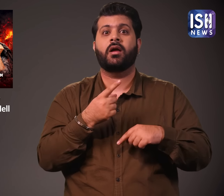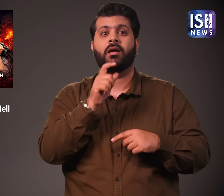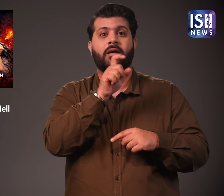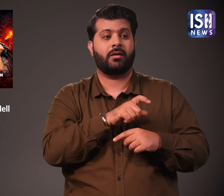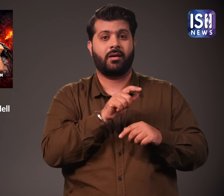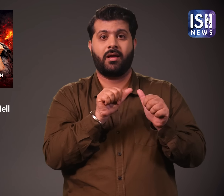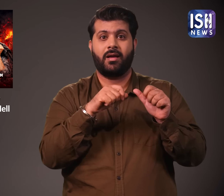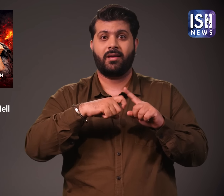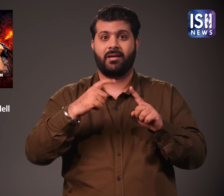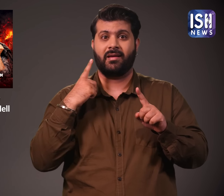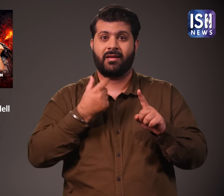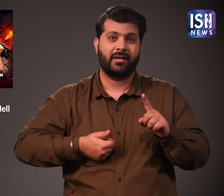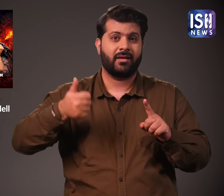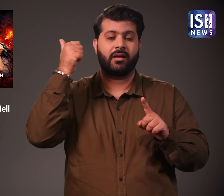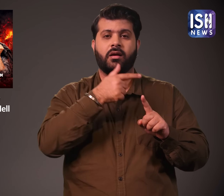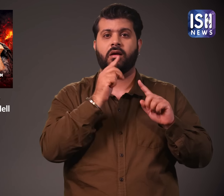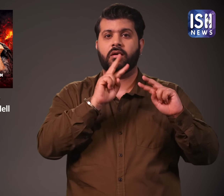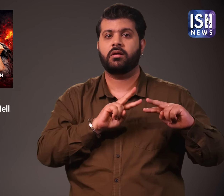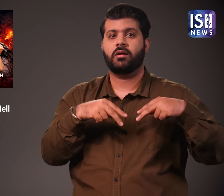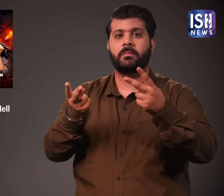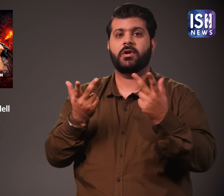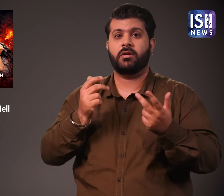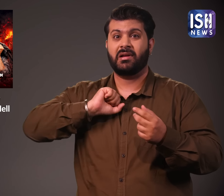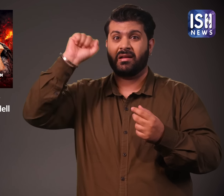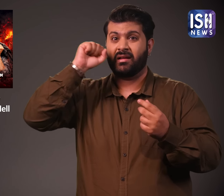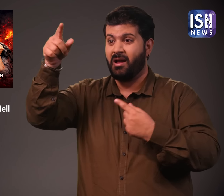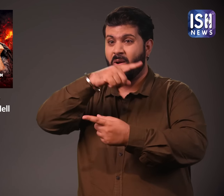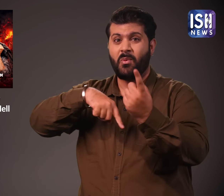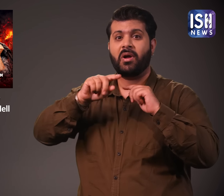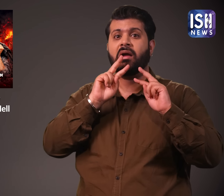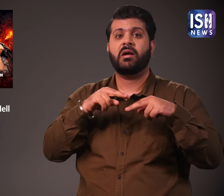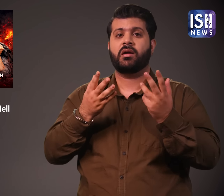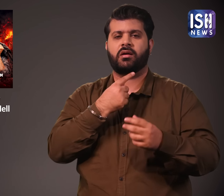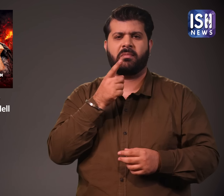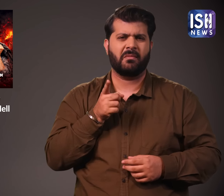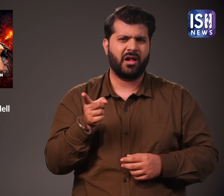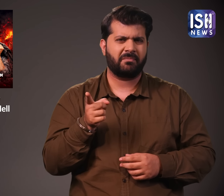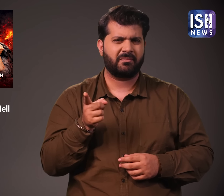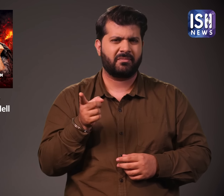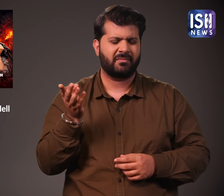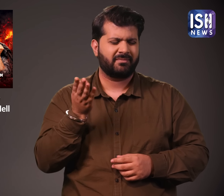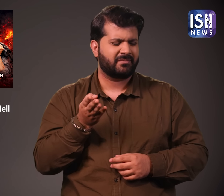Khamenei responded to these protests by blaming the West.